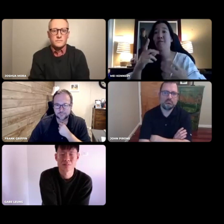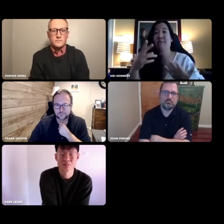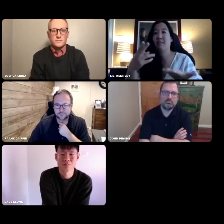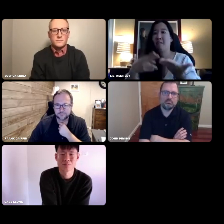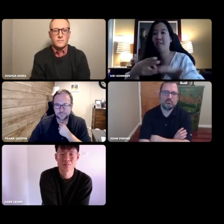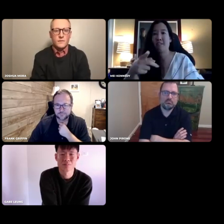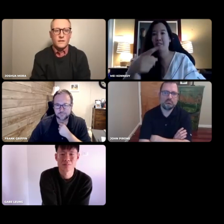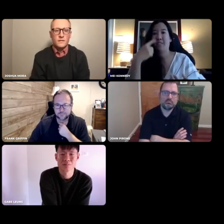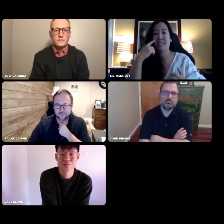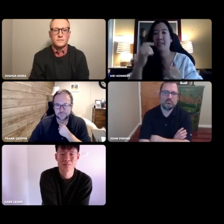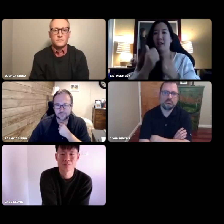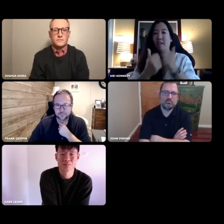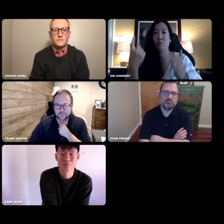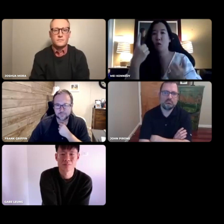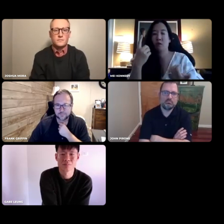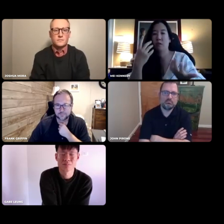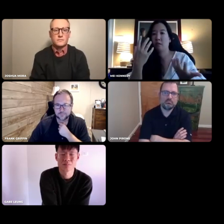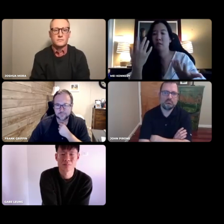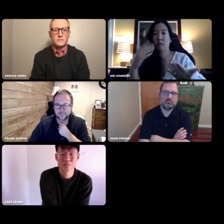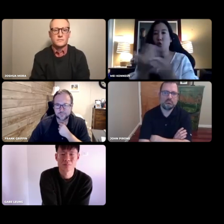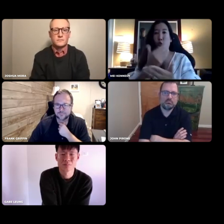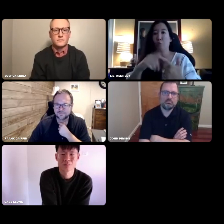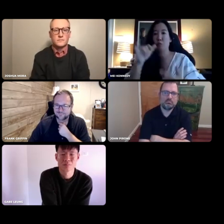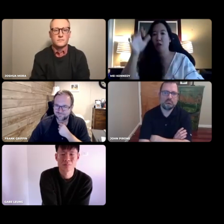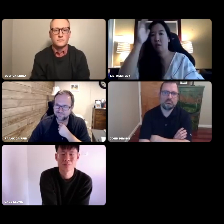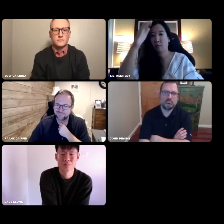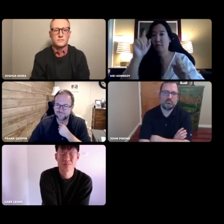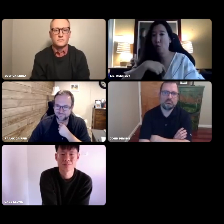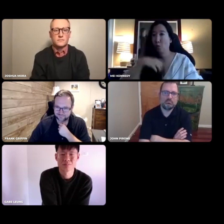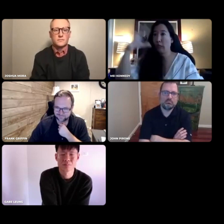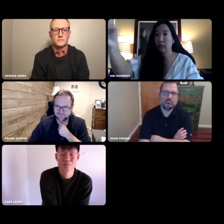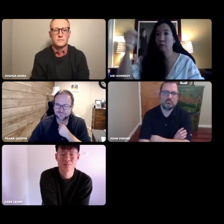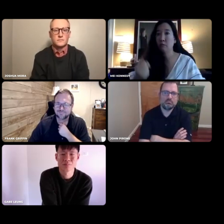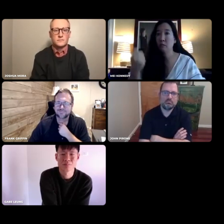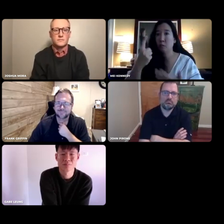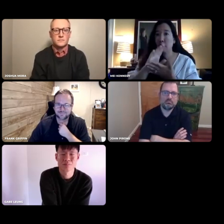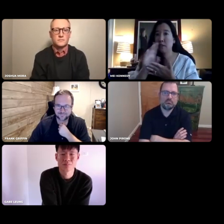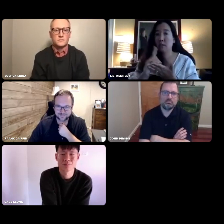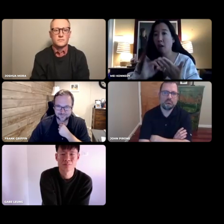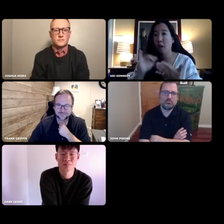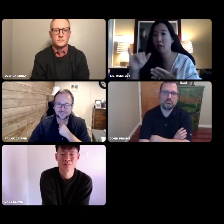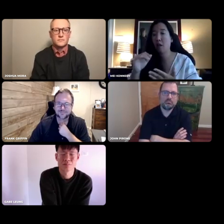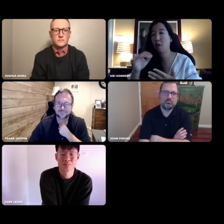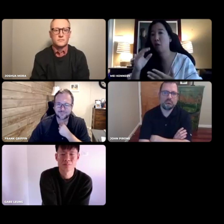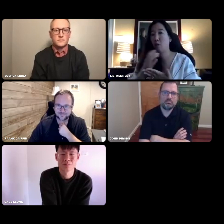Everyone can contribute. This is a new concept.